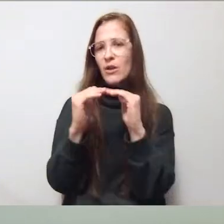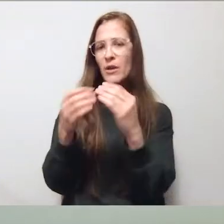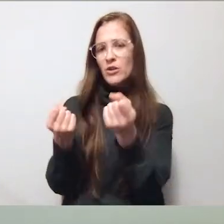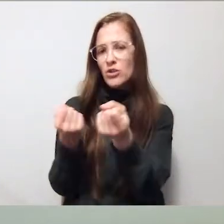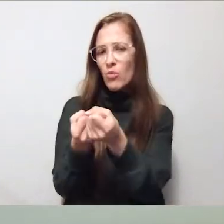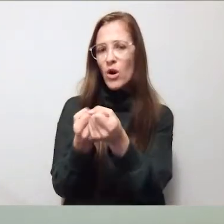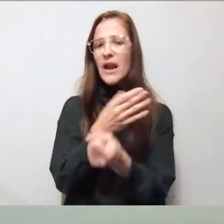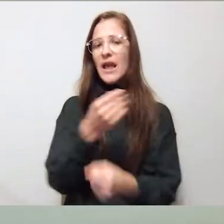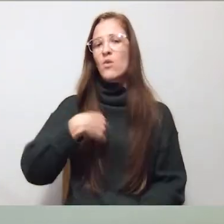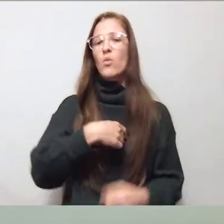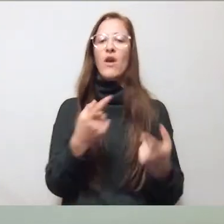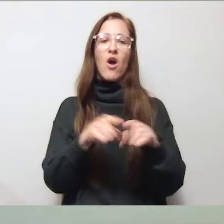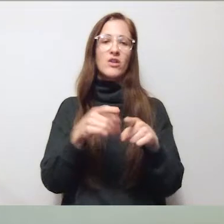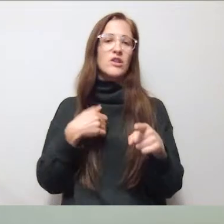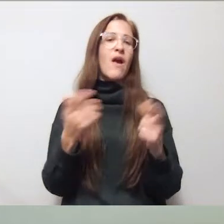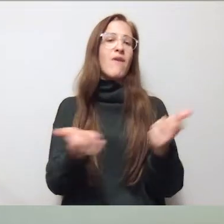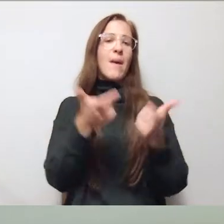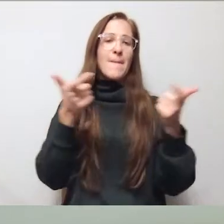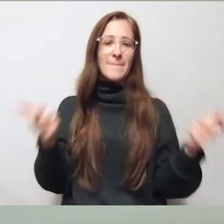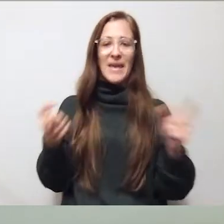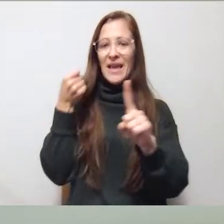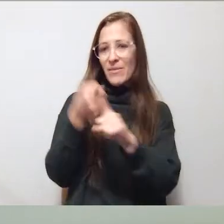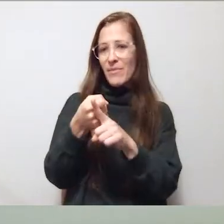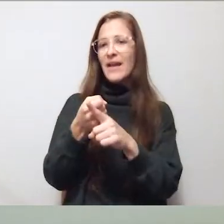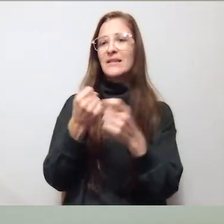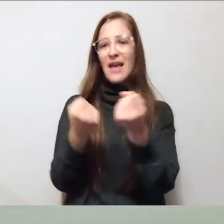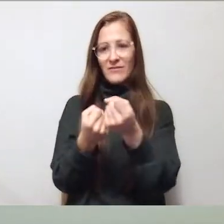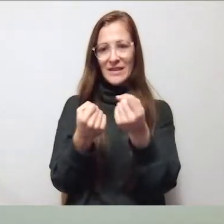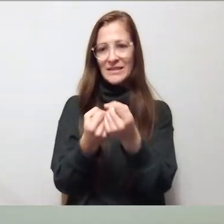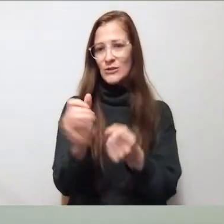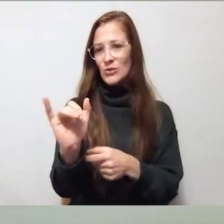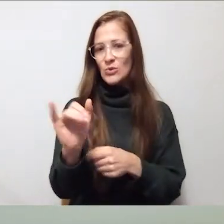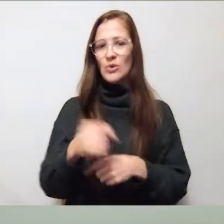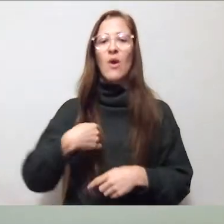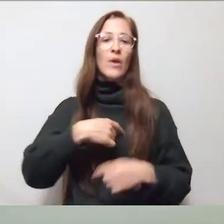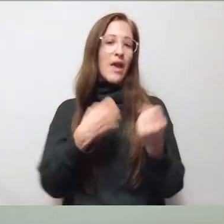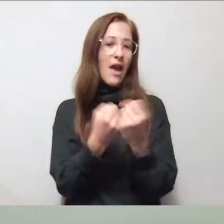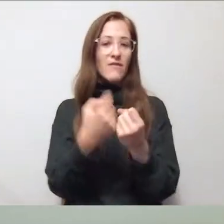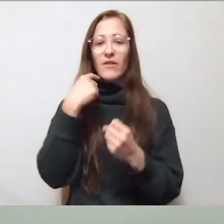and we also have a very large footprint in the advocacy space. So we advocate not only for older New Yorkers,